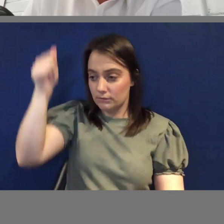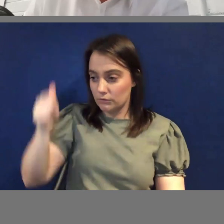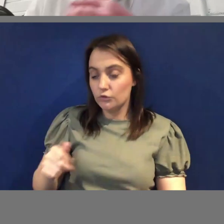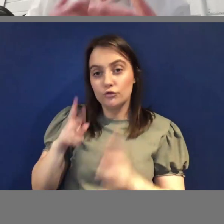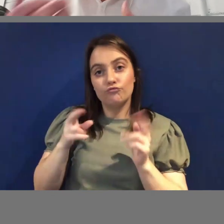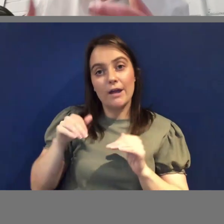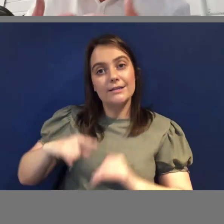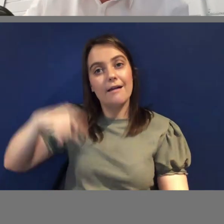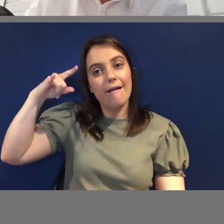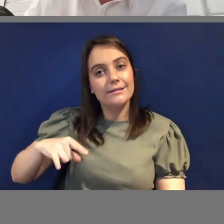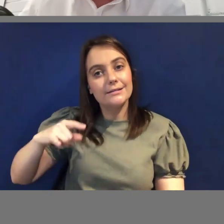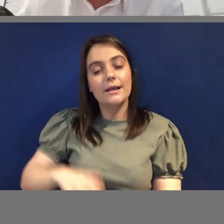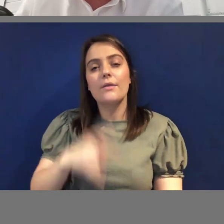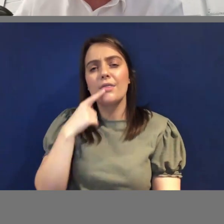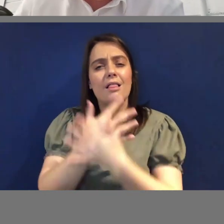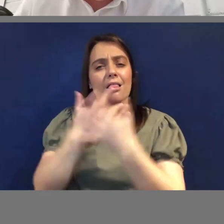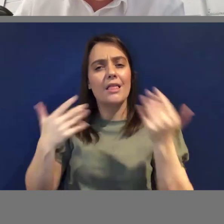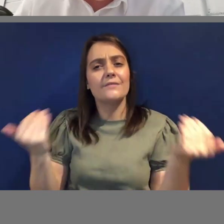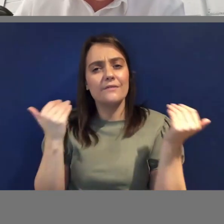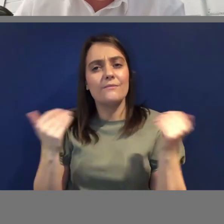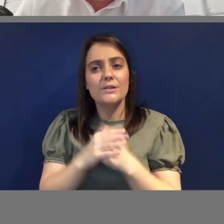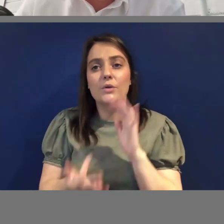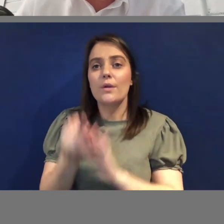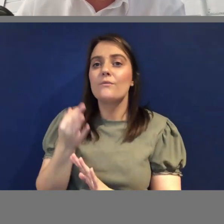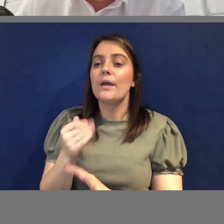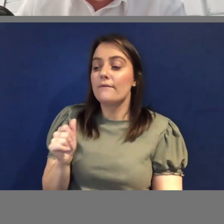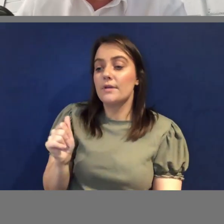but then we have a lot of information so if we have an intercom system then we have to consider